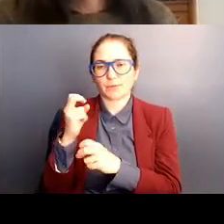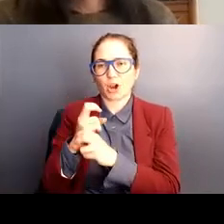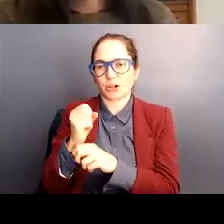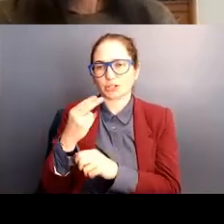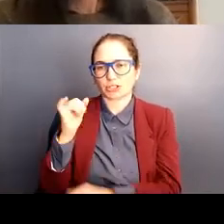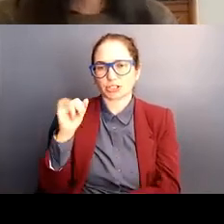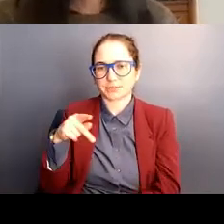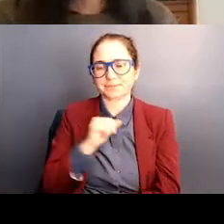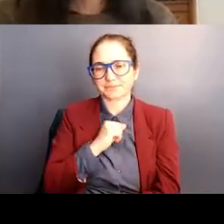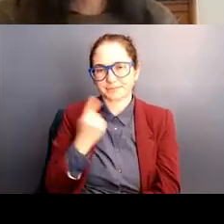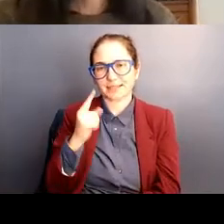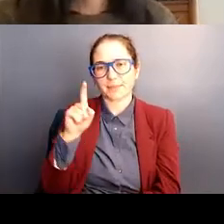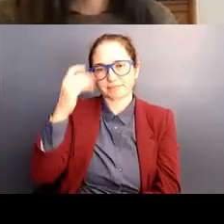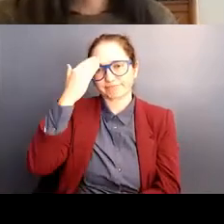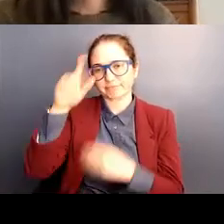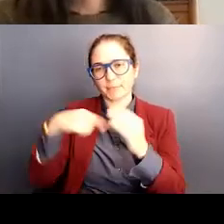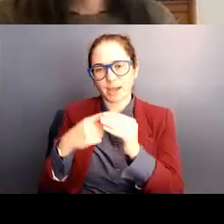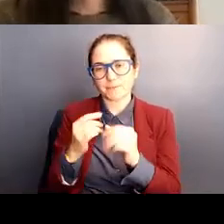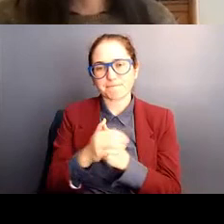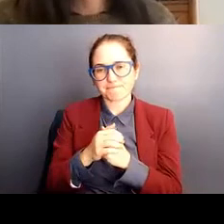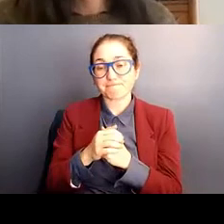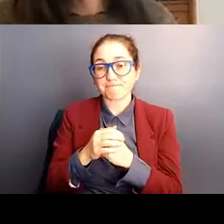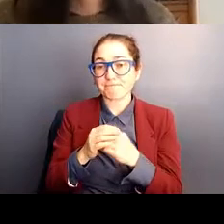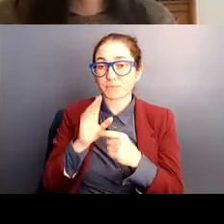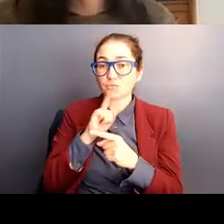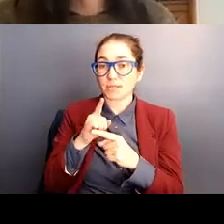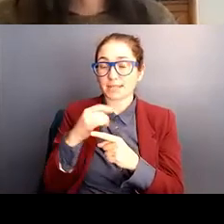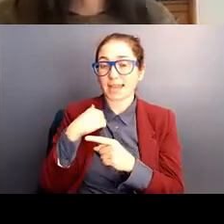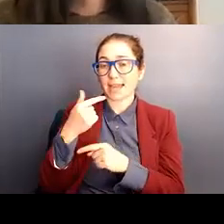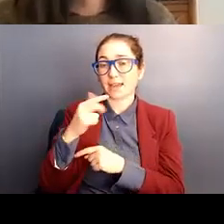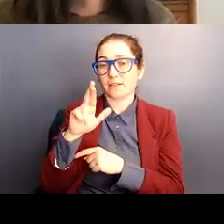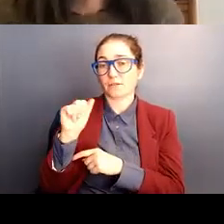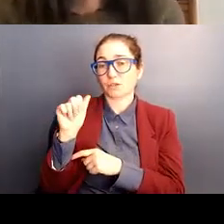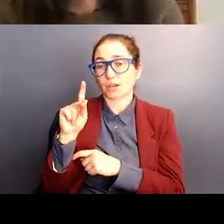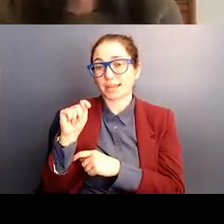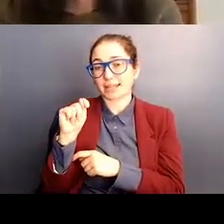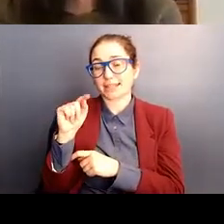is something to be aware of. And that is where you have Great Lakes ADA Center different places that you can reach out to